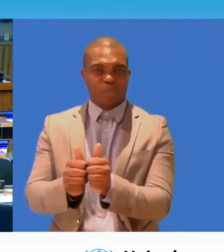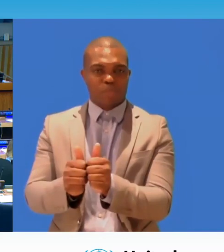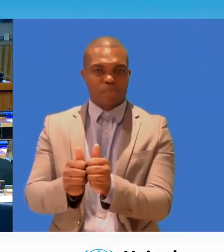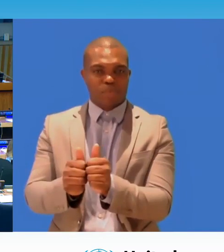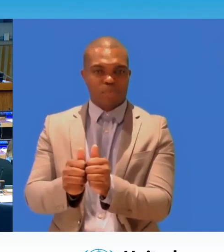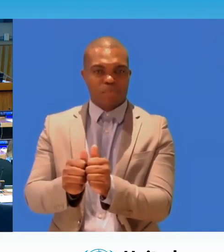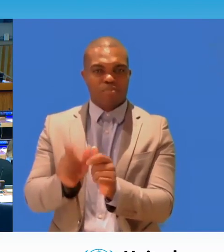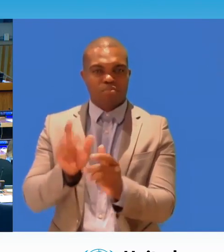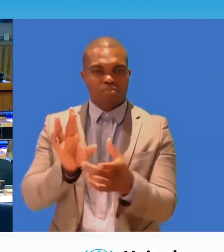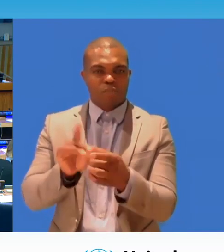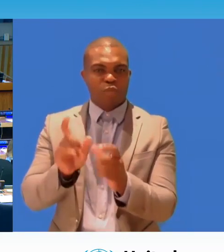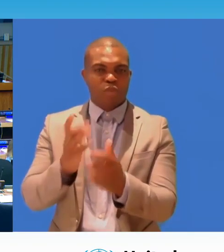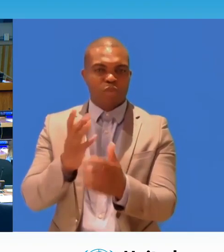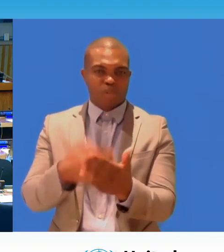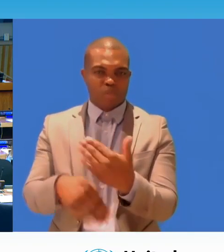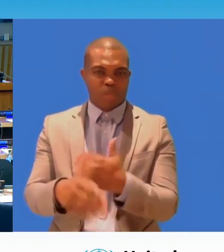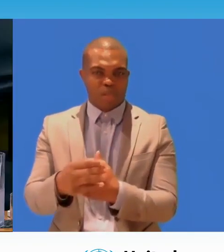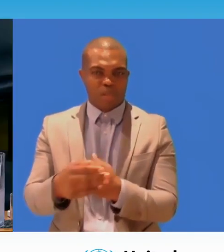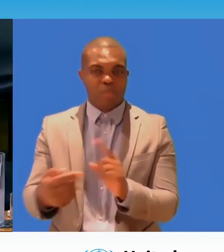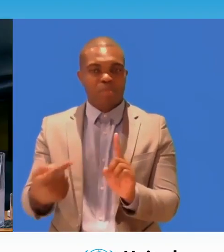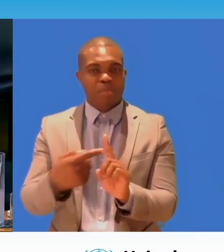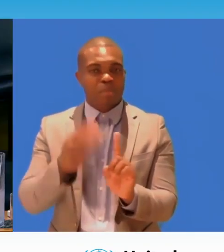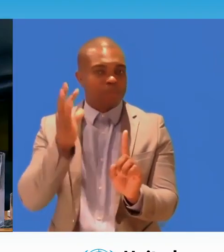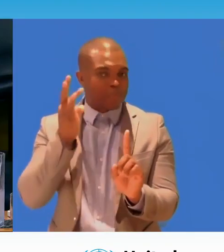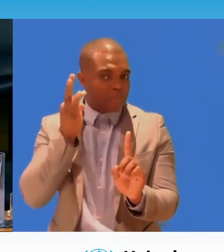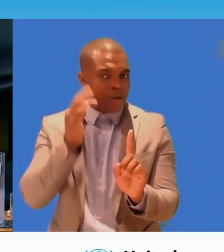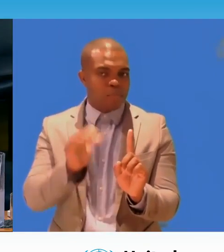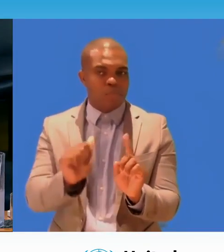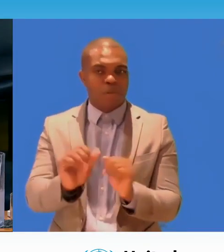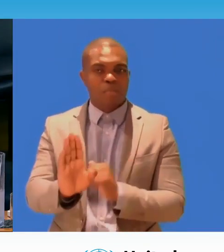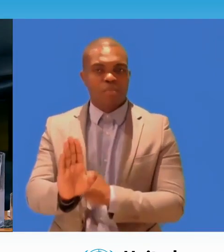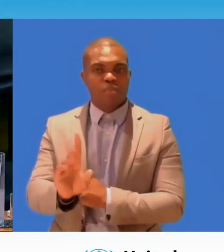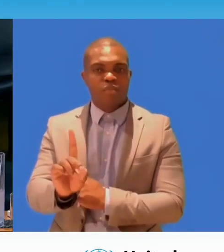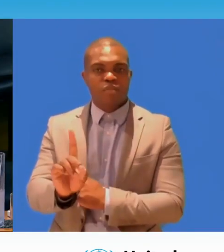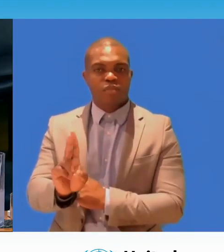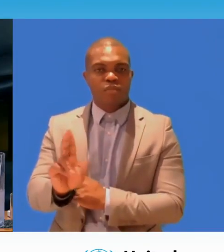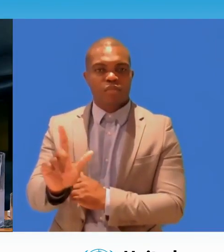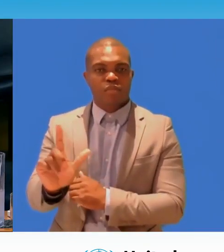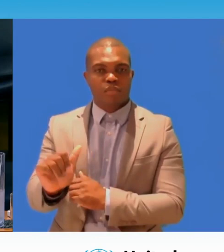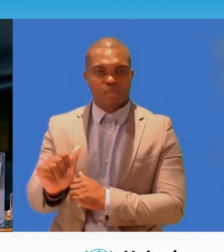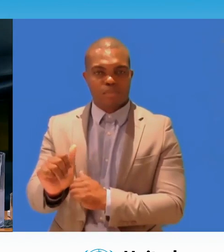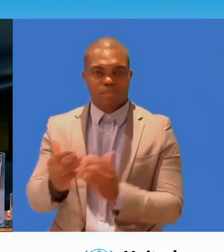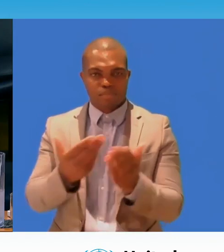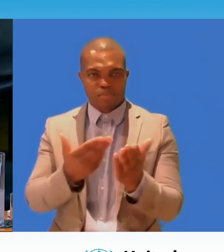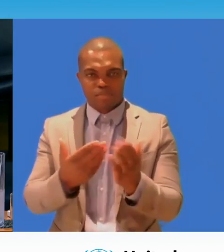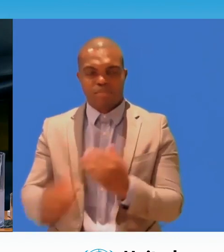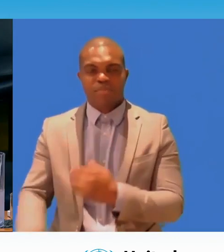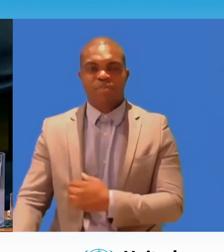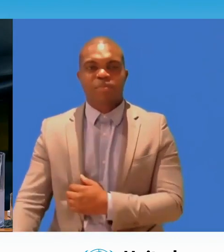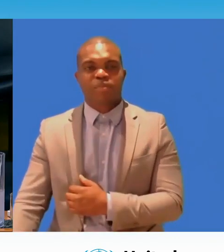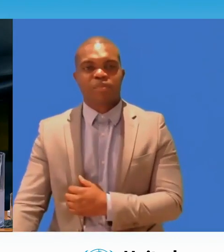Abul you have the floor thank you chair excellencies colleagues and delegates